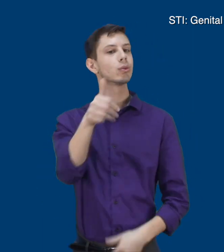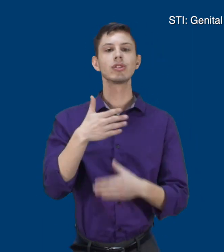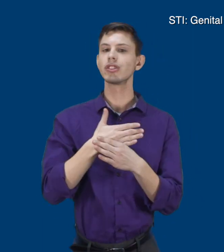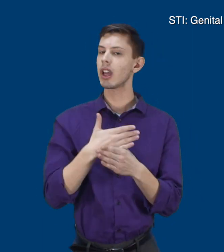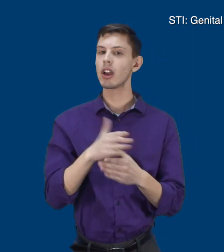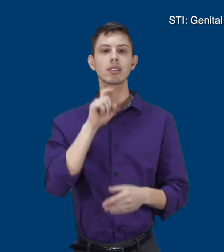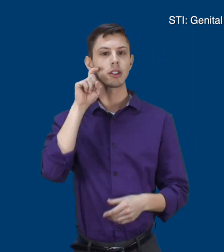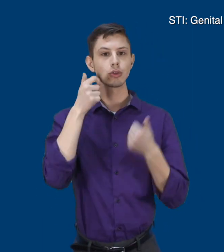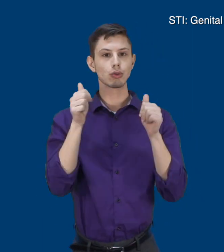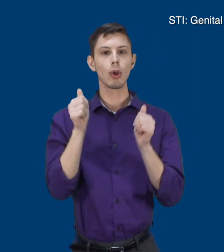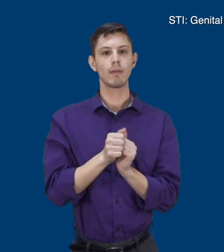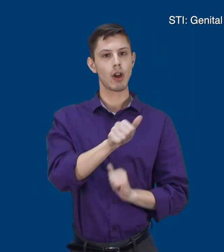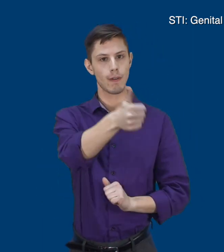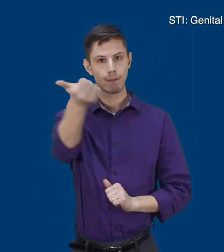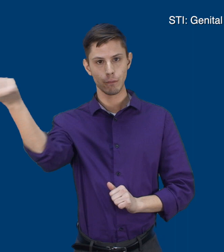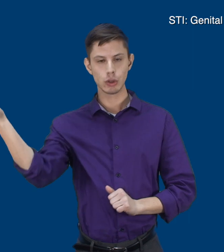or do not share sex toys with your sexual partner(s).